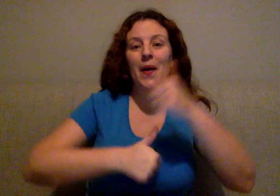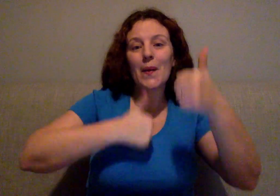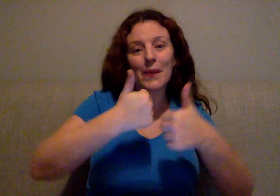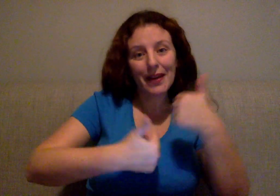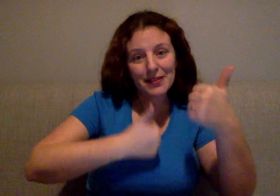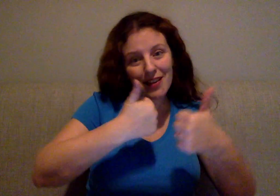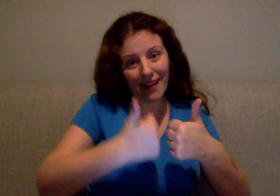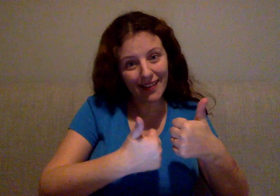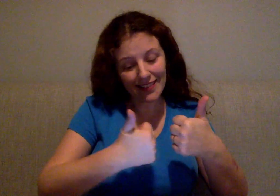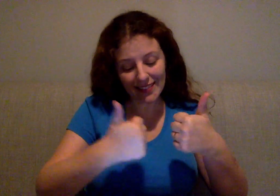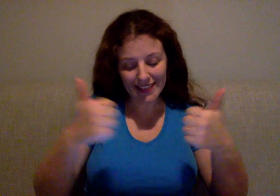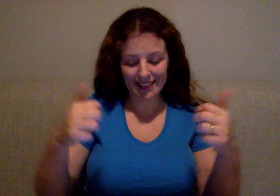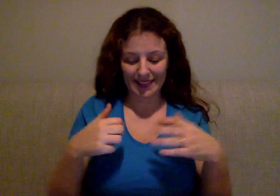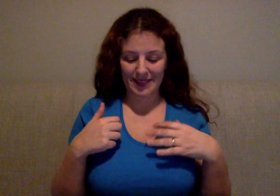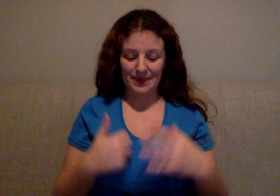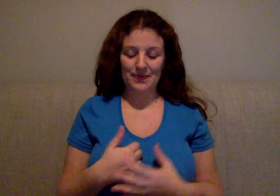WELL DONE